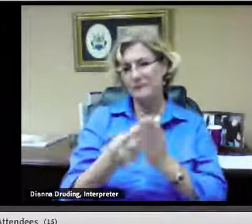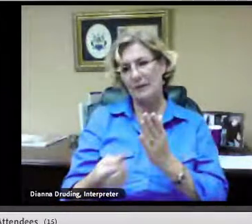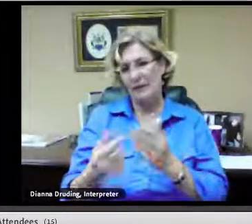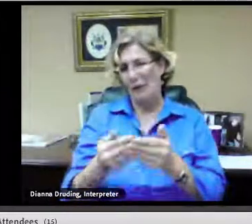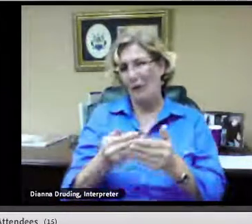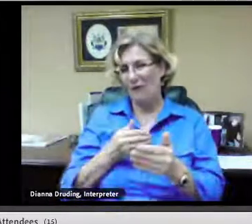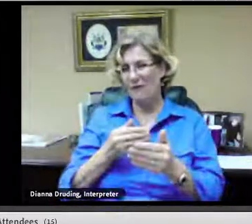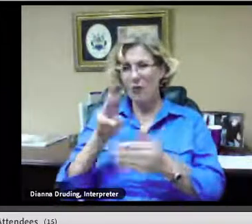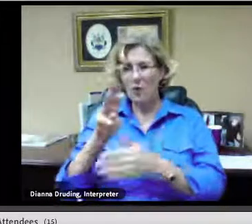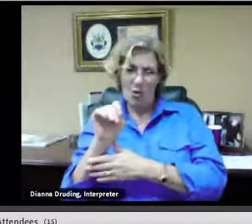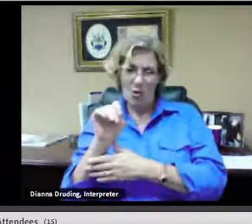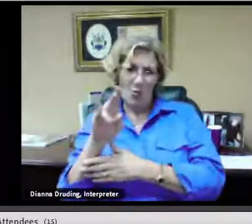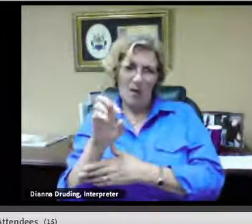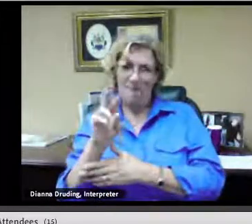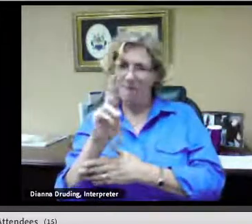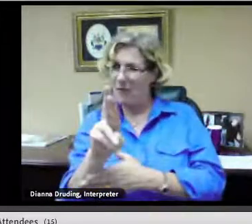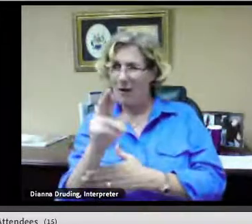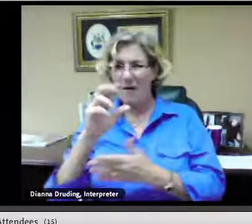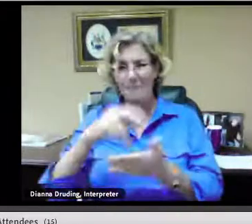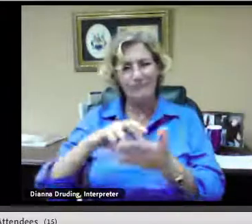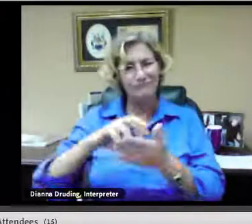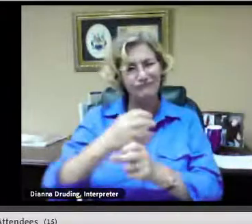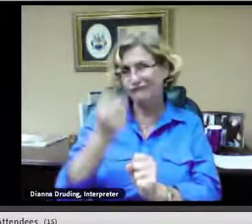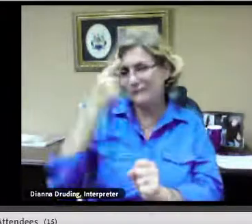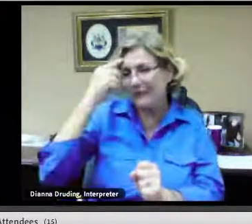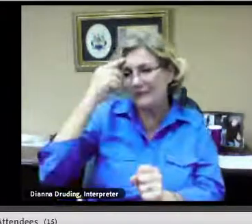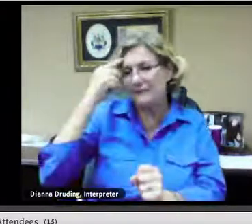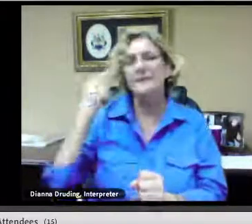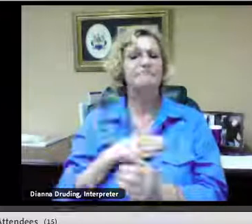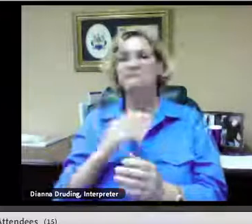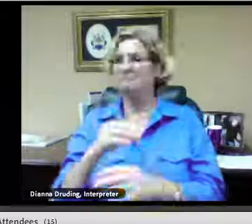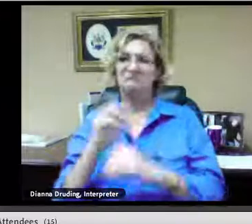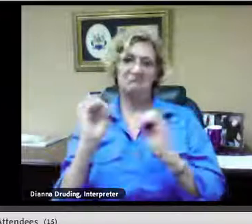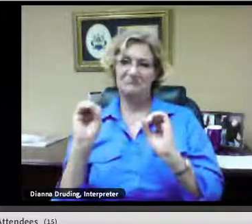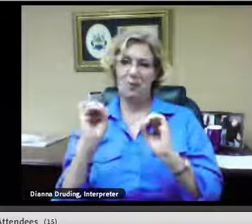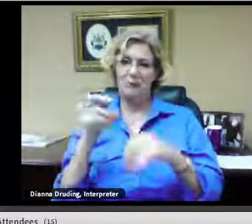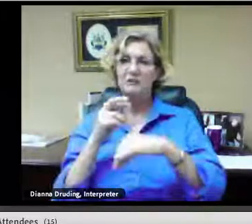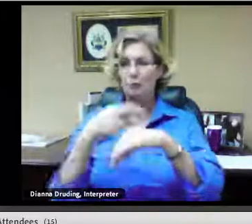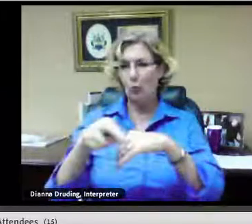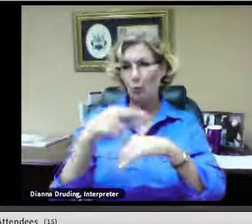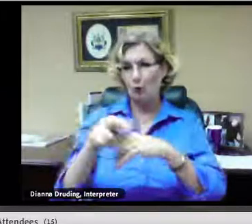They're just pointing you in a direction for resources, so feel free to save a tree.